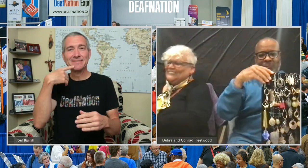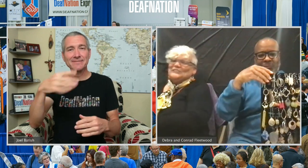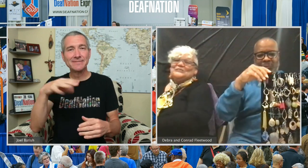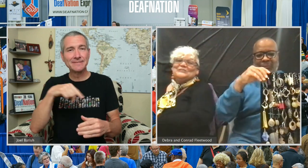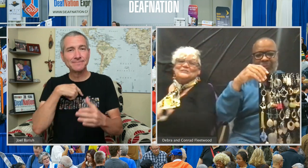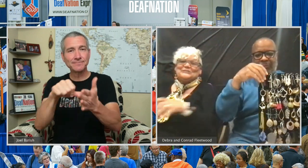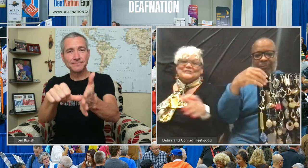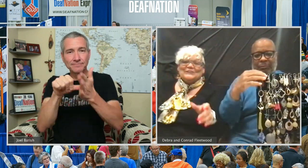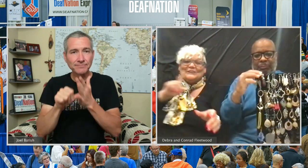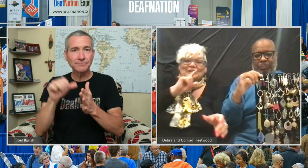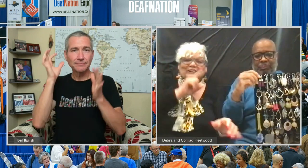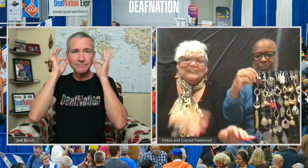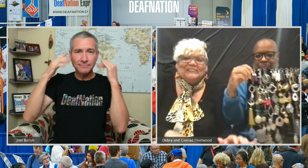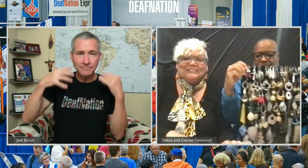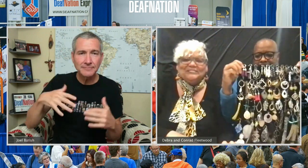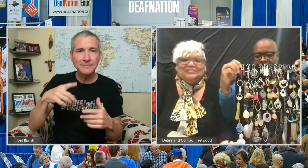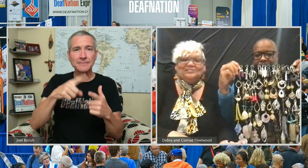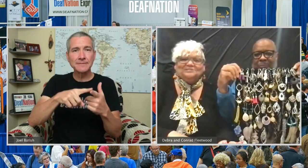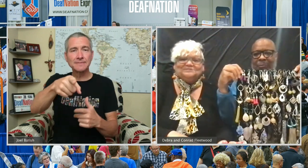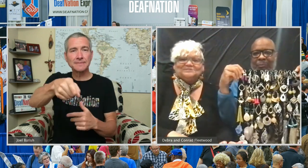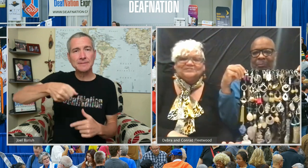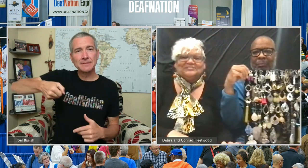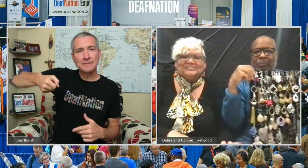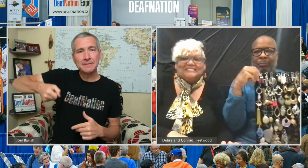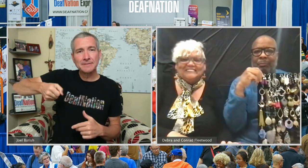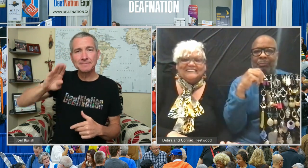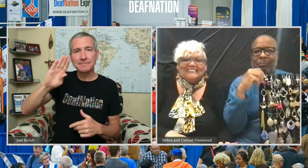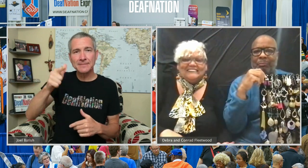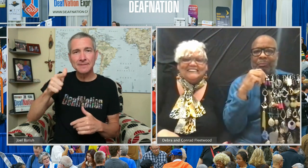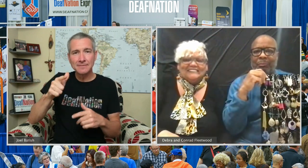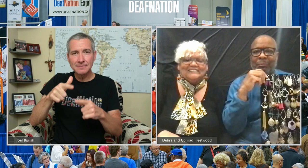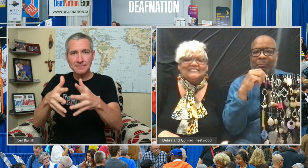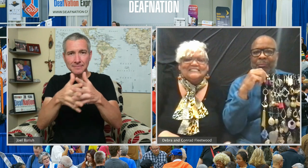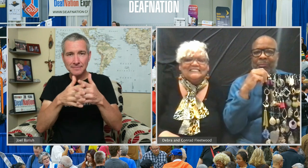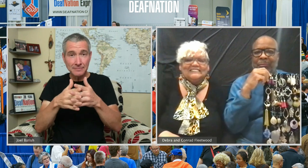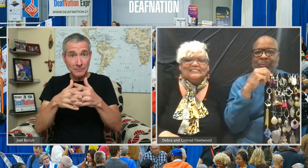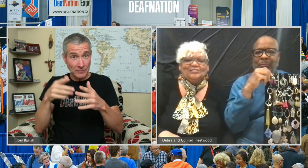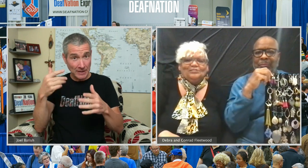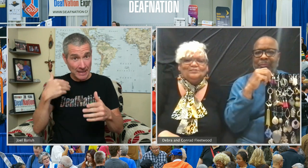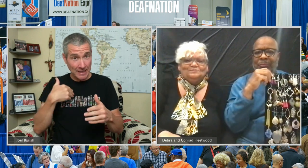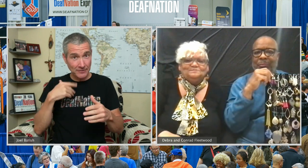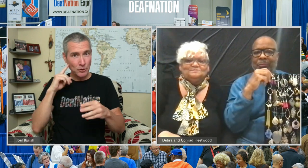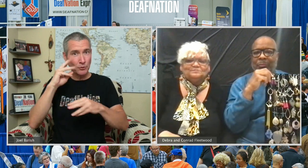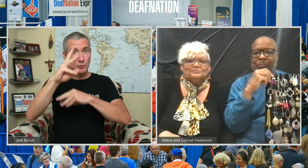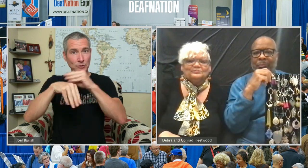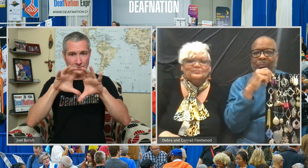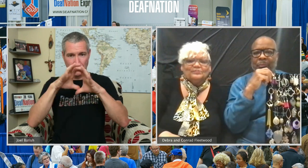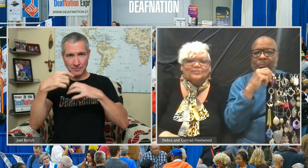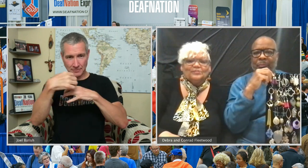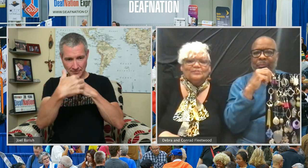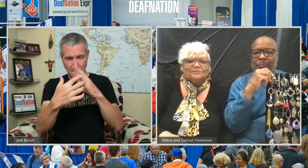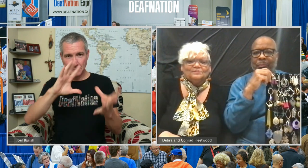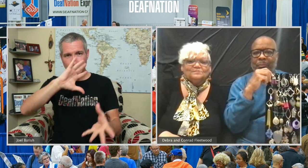I’m really impressed at all of the earrings, plus your bags and the USA one. Do you have one for the world,